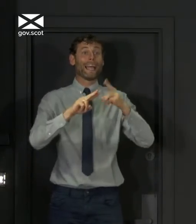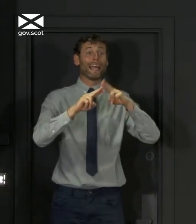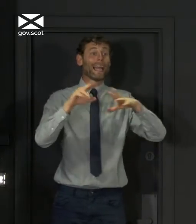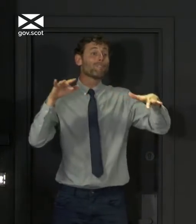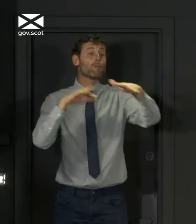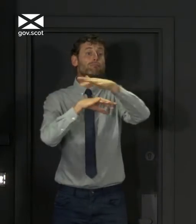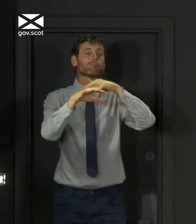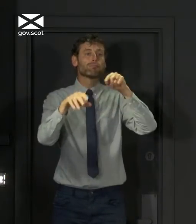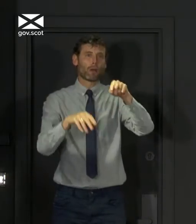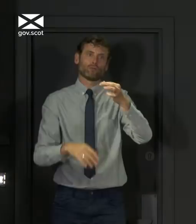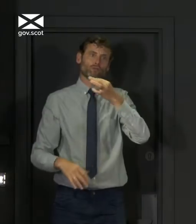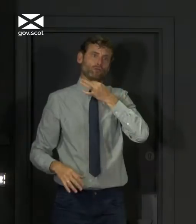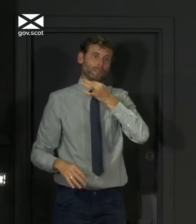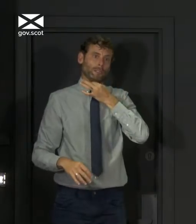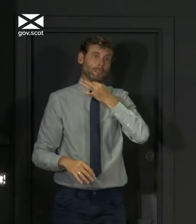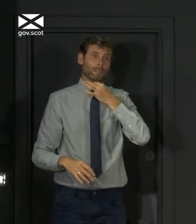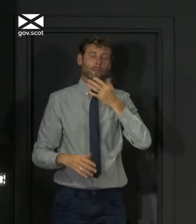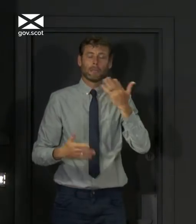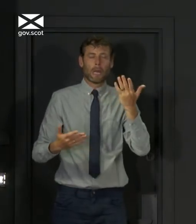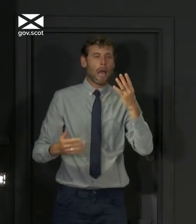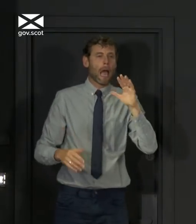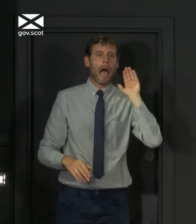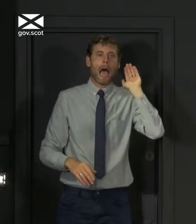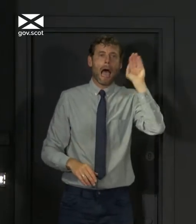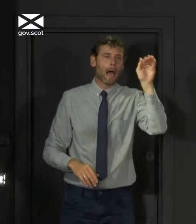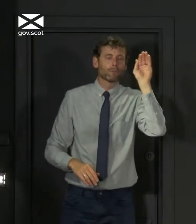and that is true of outdoor crowded places - although the risk might be slightly lower